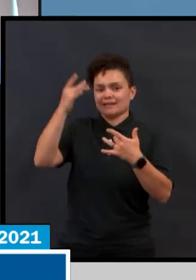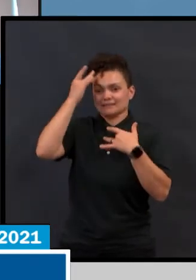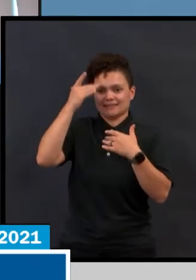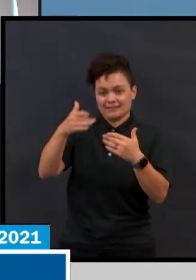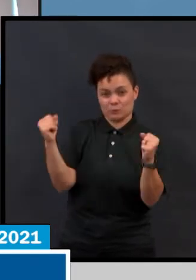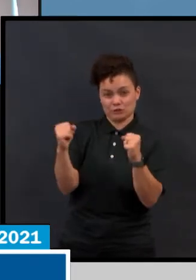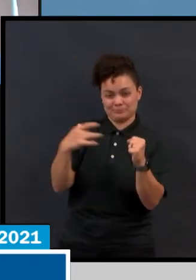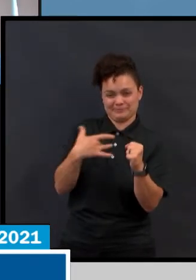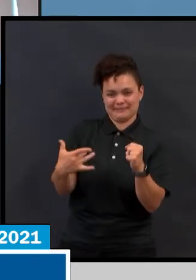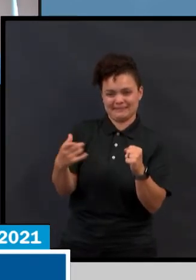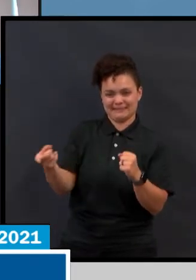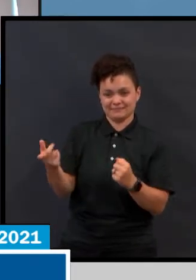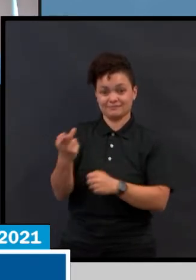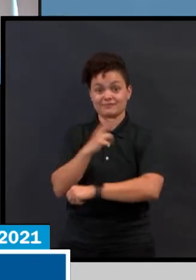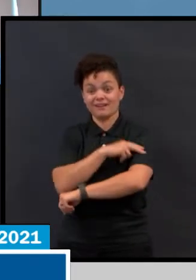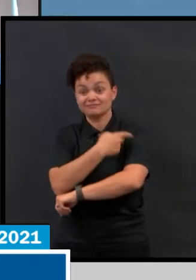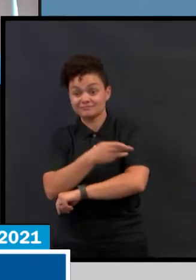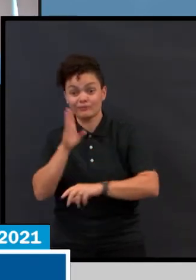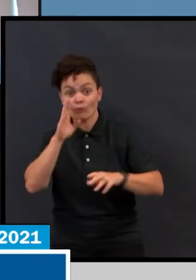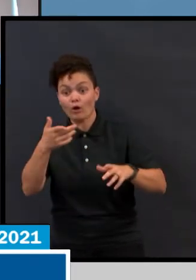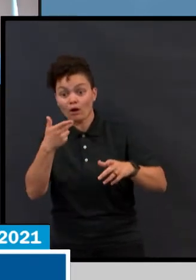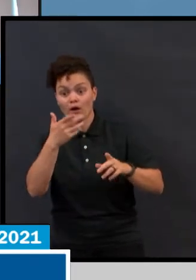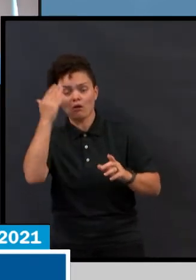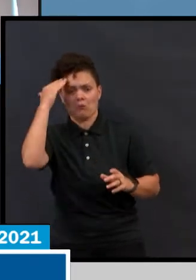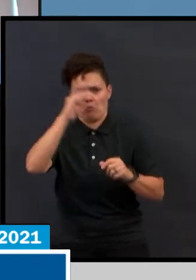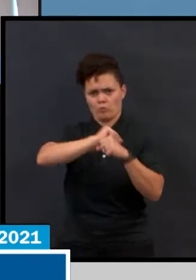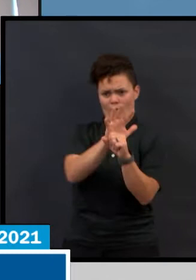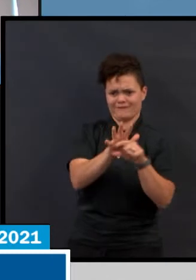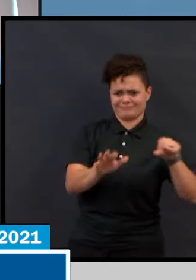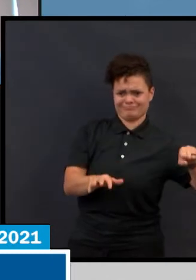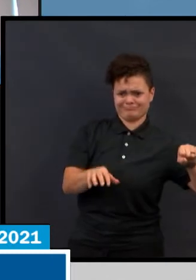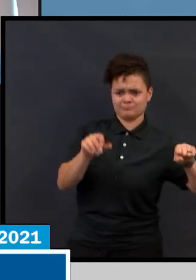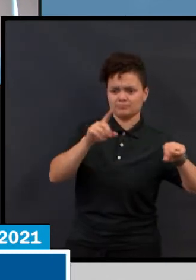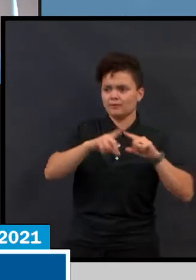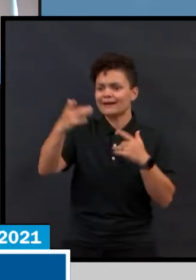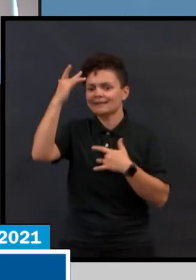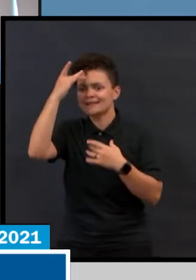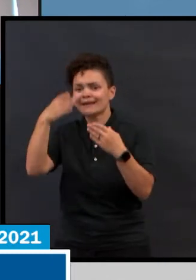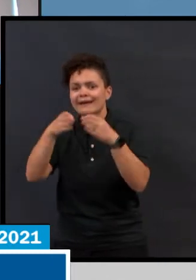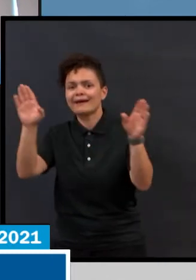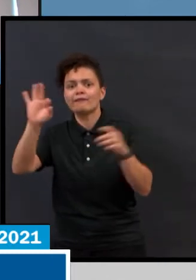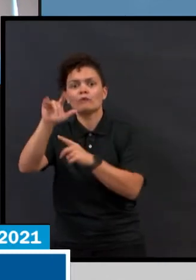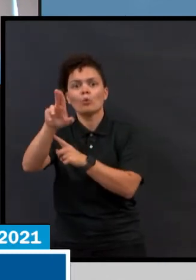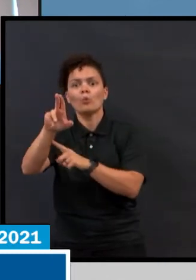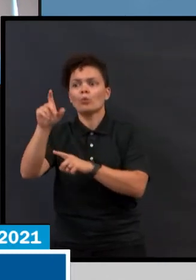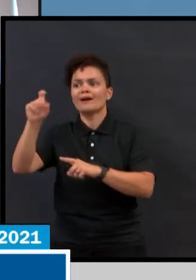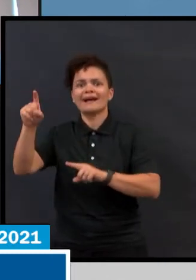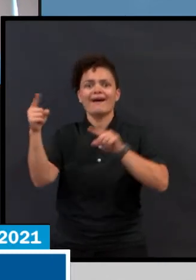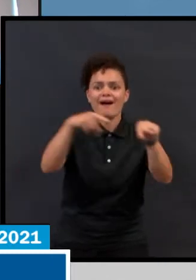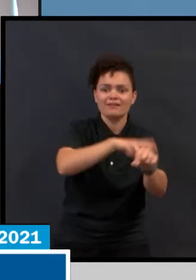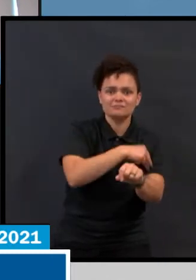see influenza and many other things that tend to affect us more severely in the winter months